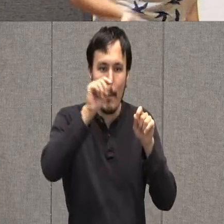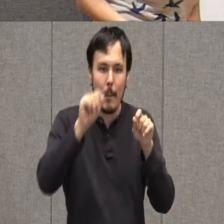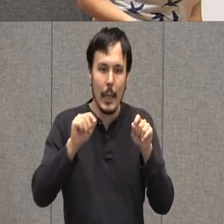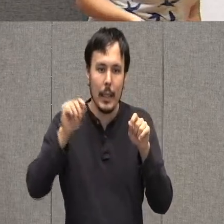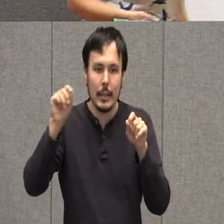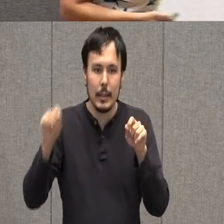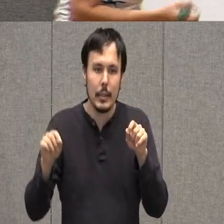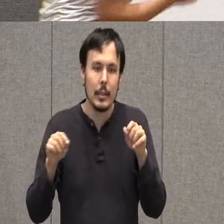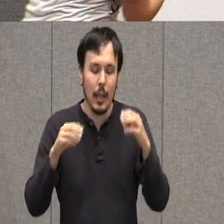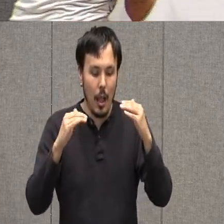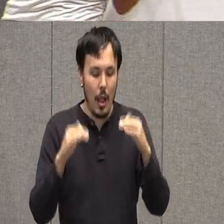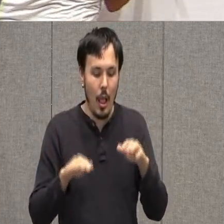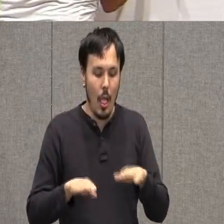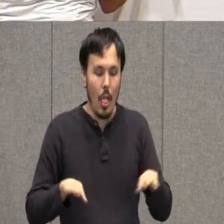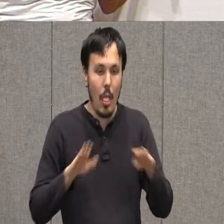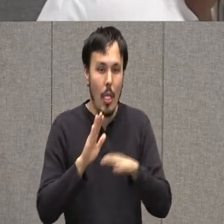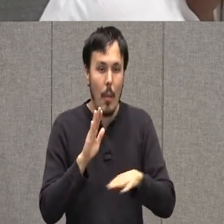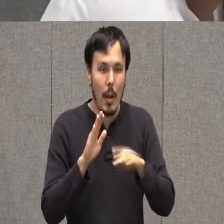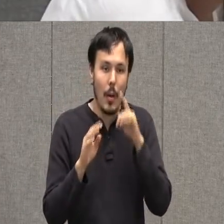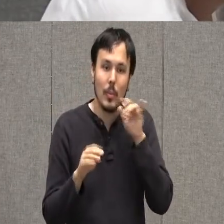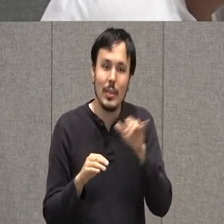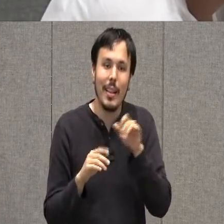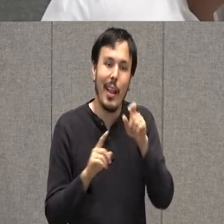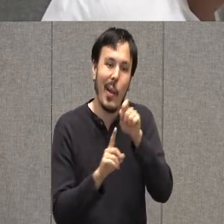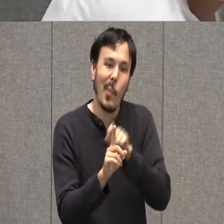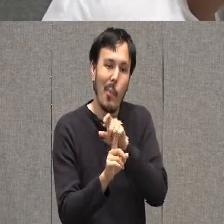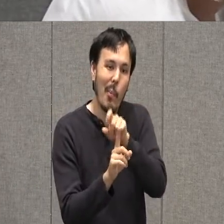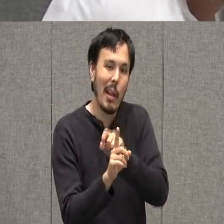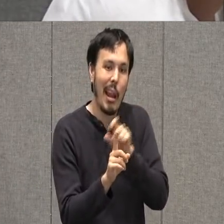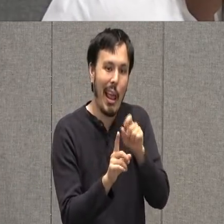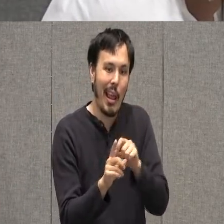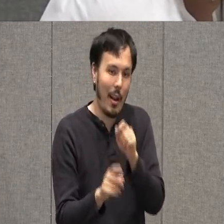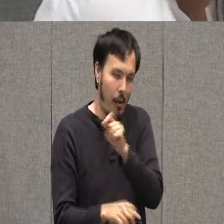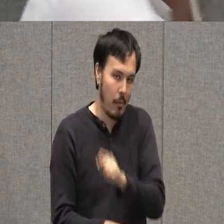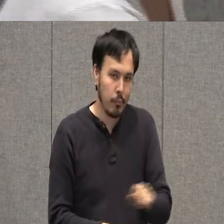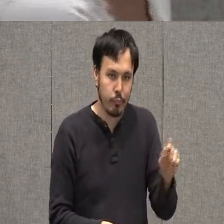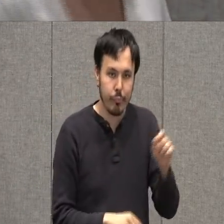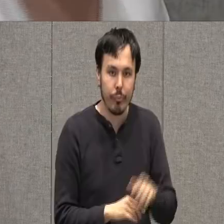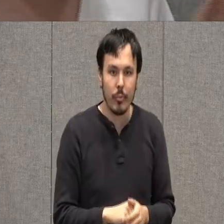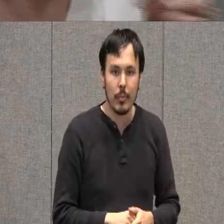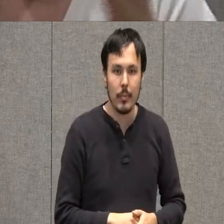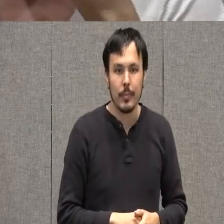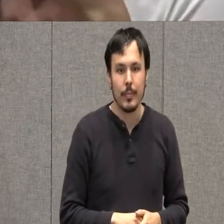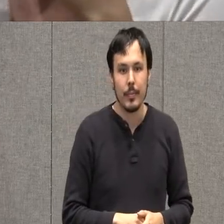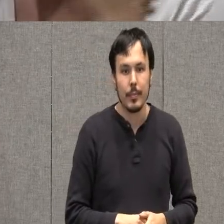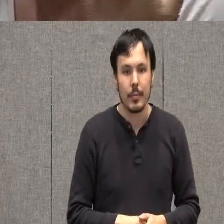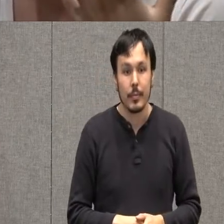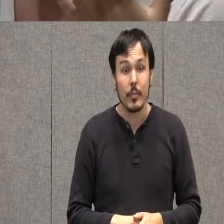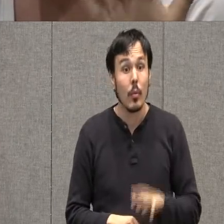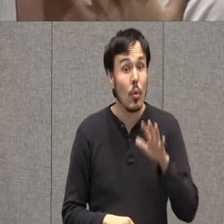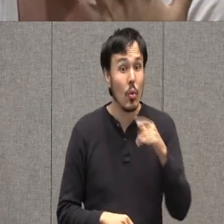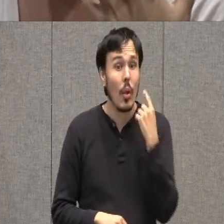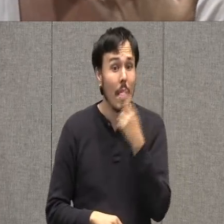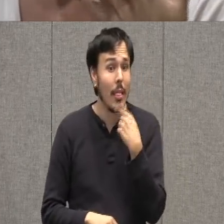Basic shapes, right? And so, I kind of play around with my top lip and my bottom lip. Now, your lips aren't huge on your face.